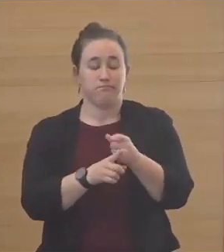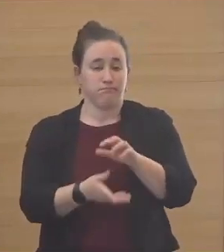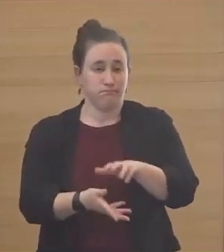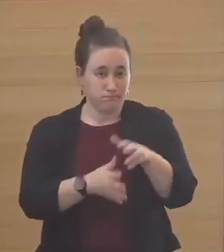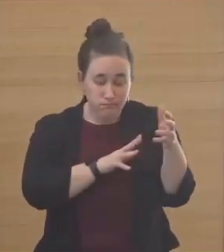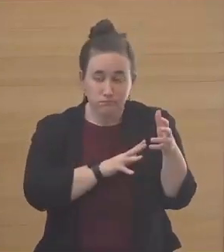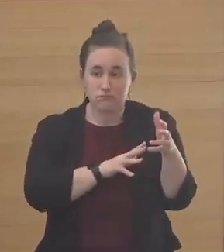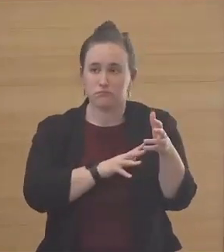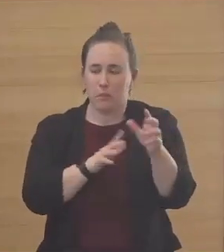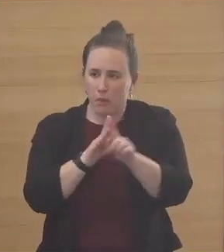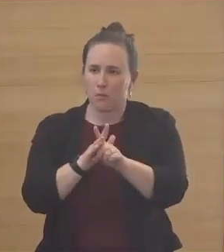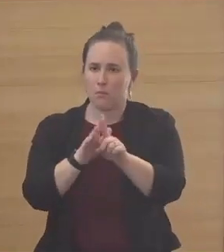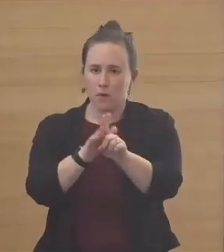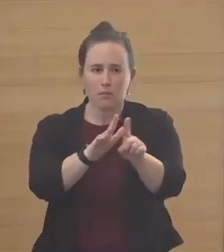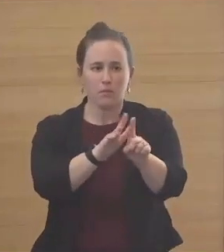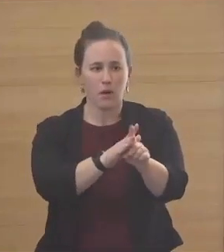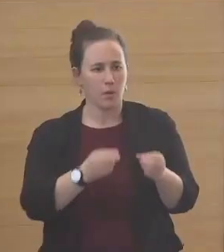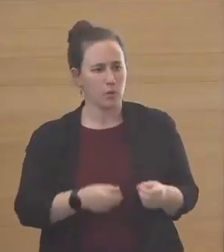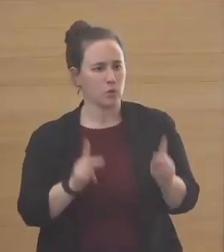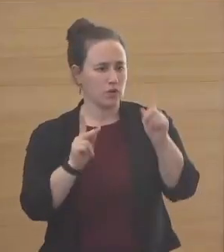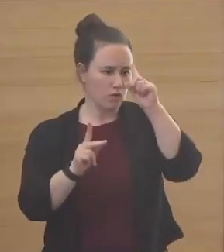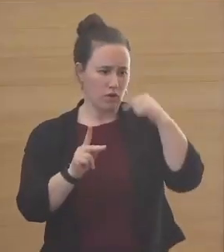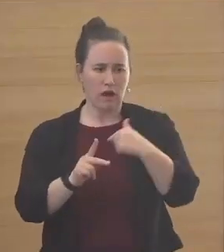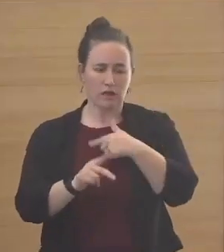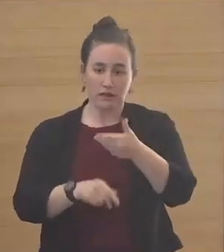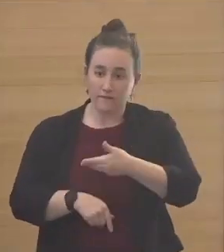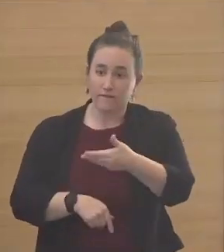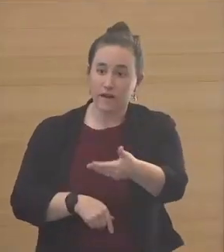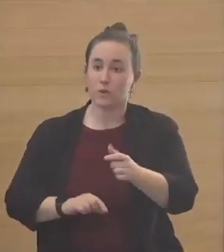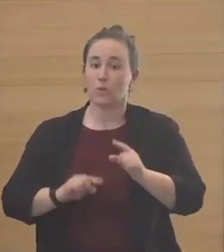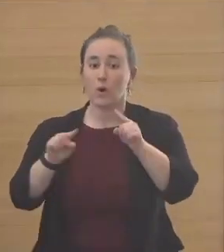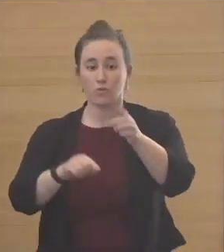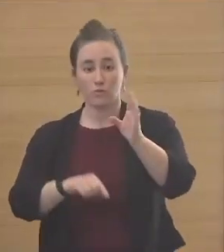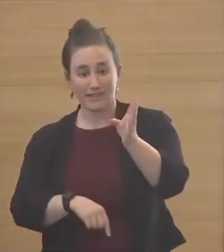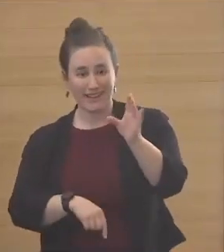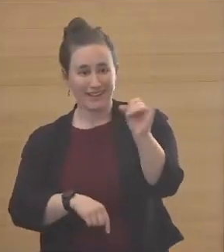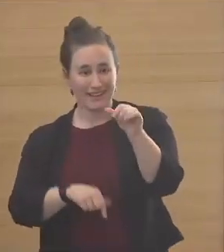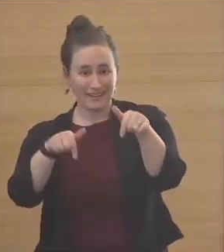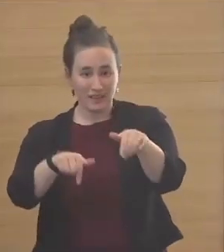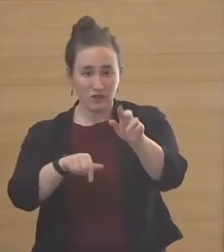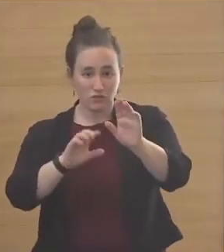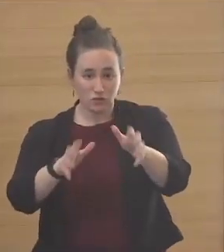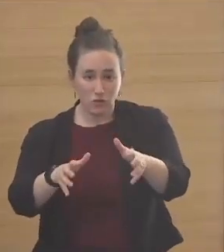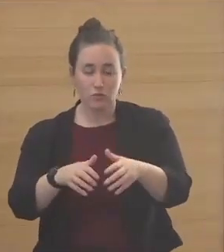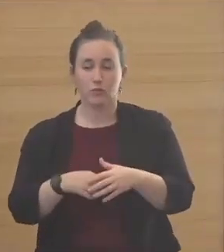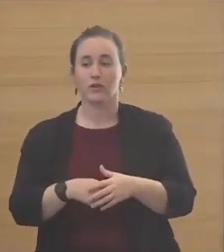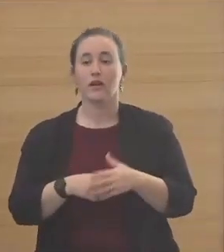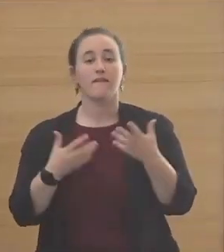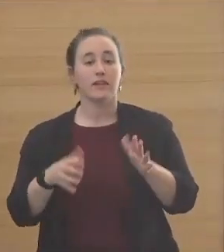opportunities to present to groups like this. The group has presented at schools,